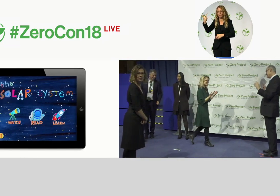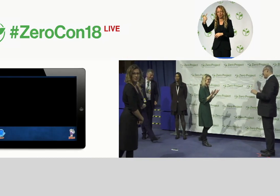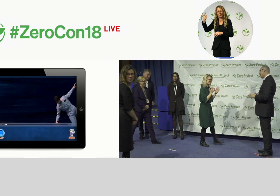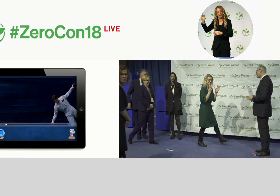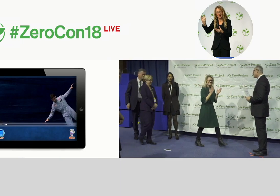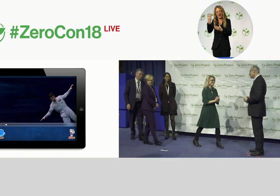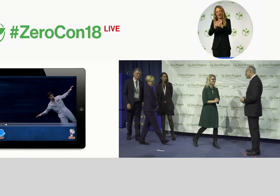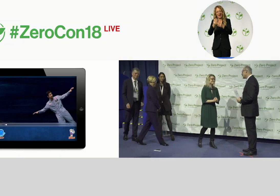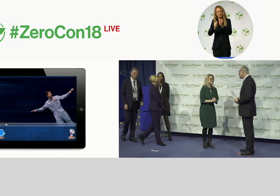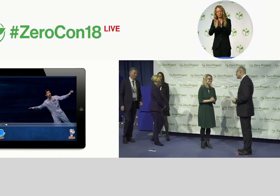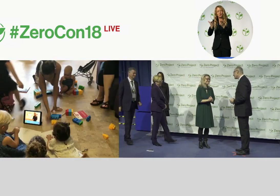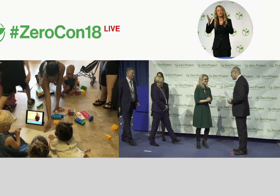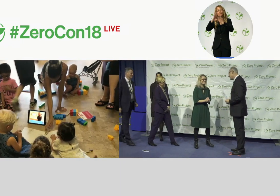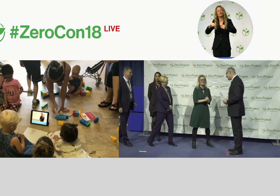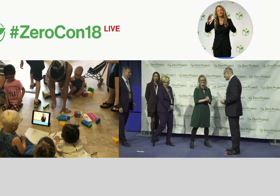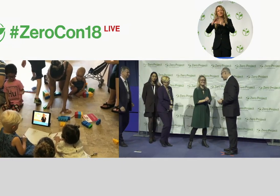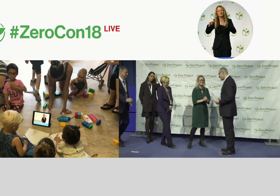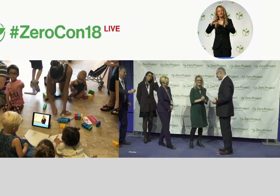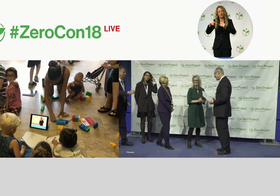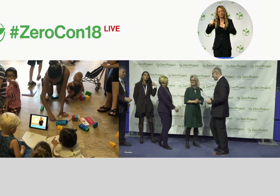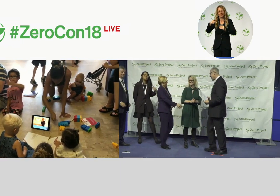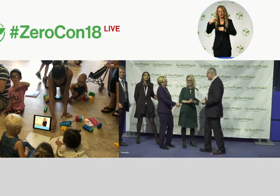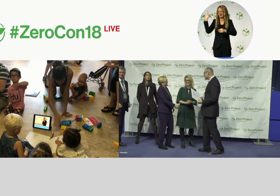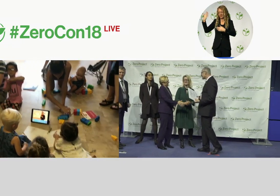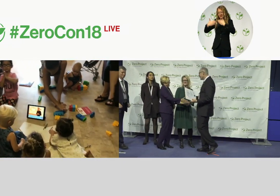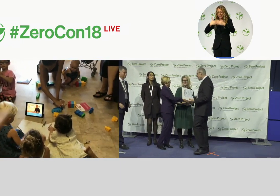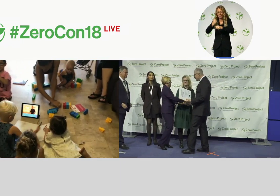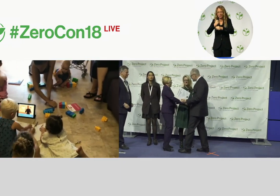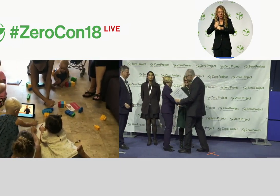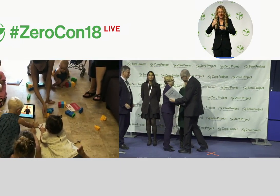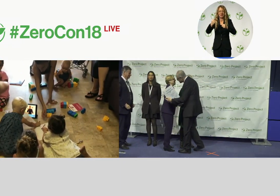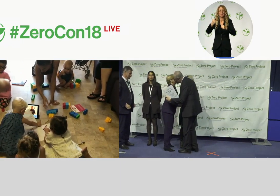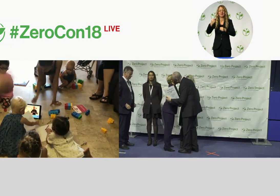... by Gallaudet University´s Science of Learning Center, in Washington, DC.